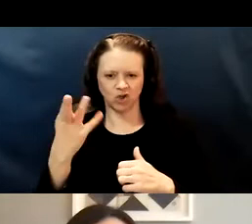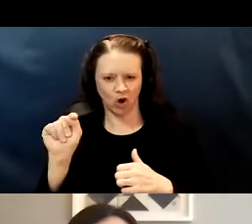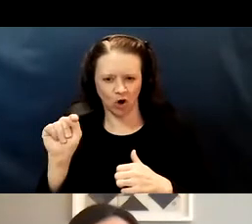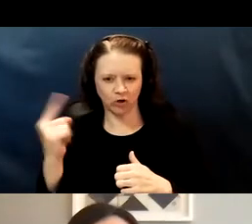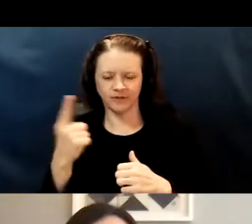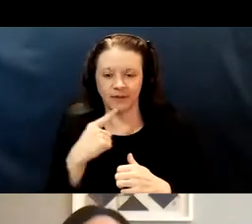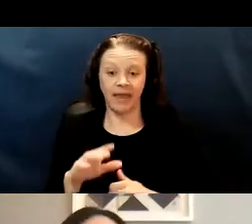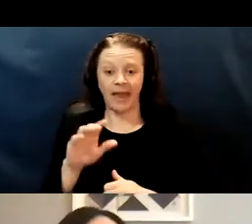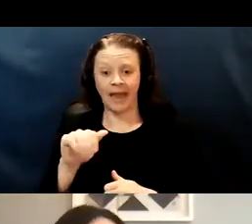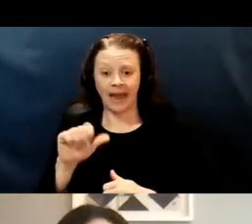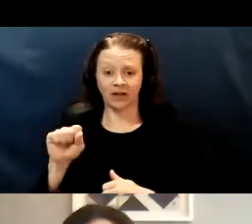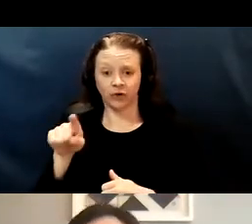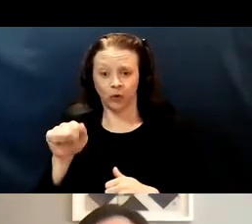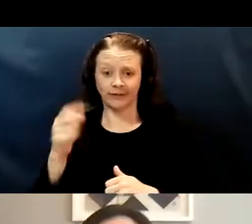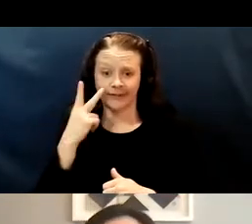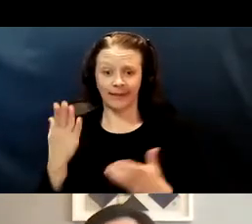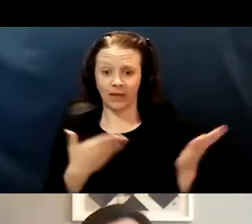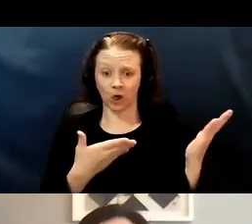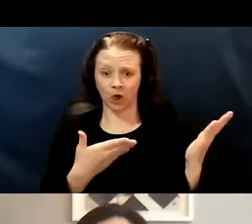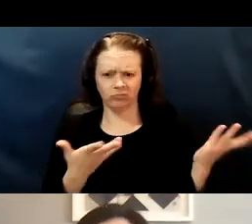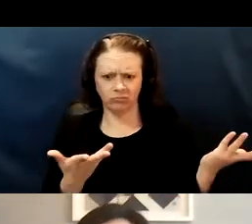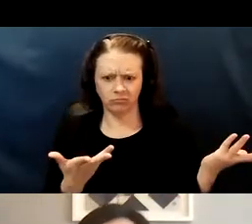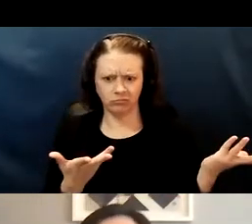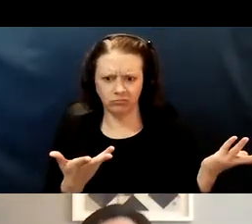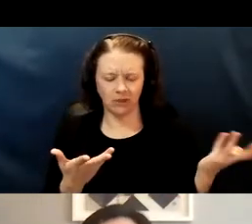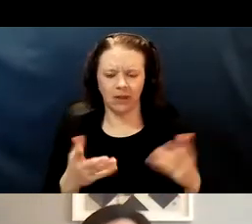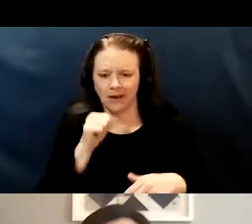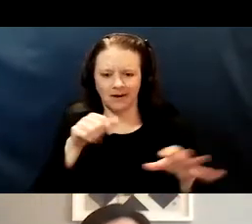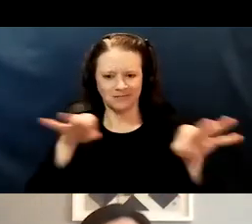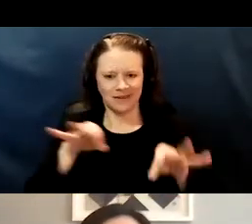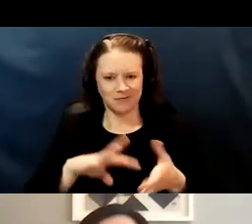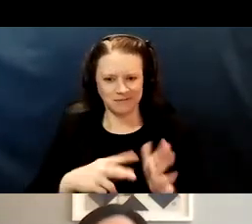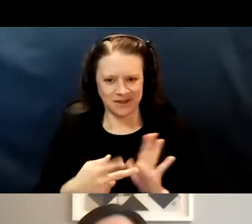see here... And not really explaining what it means. You'll